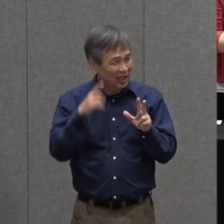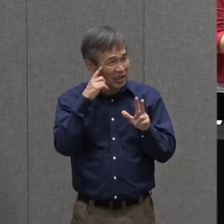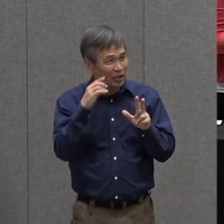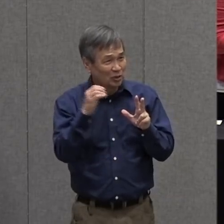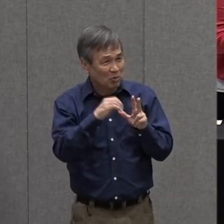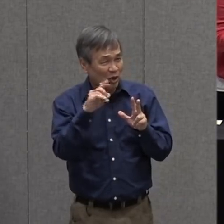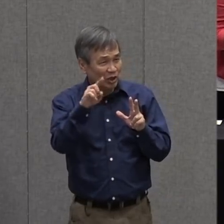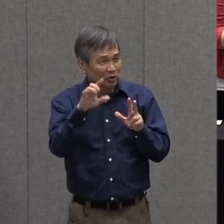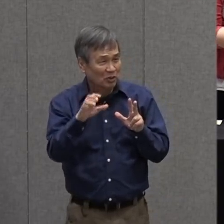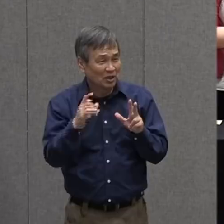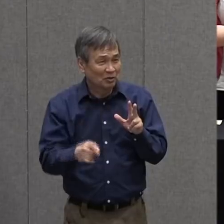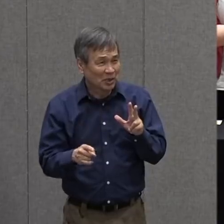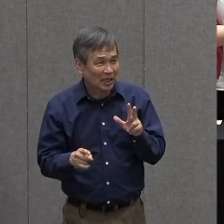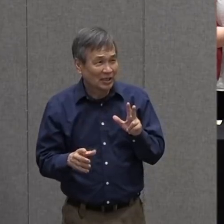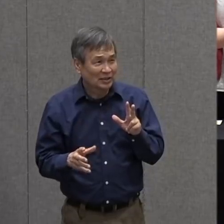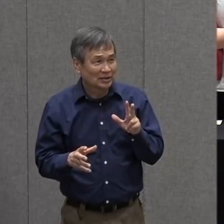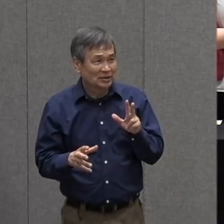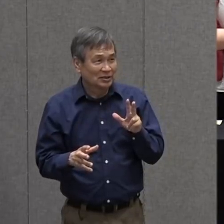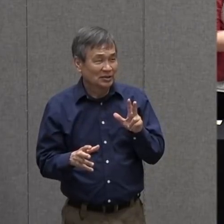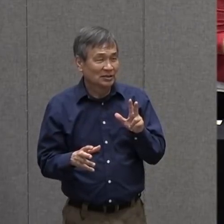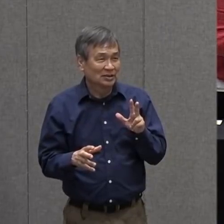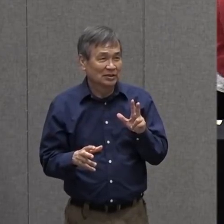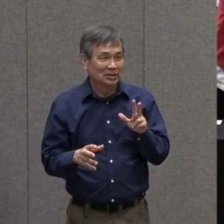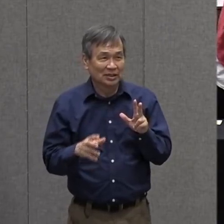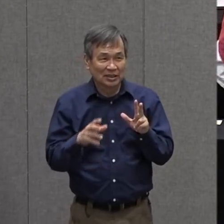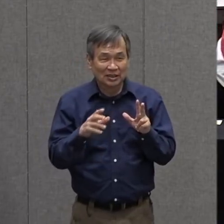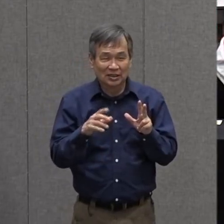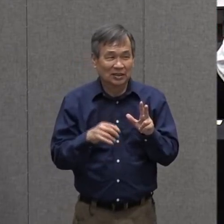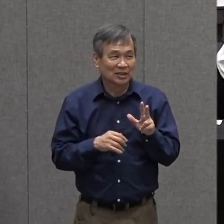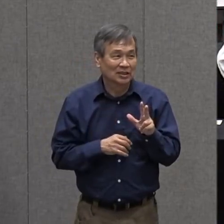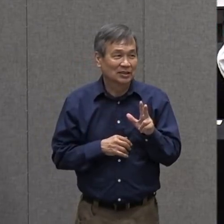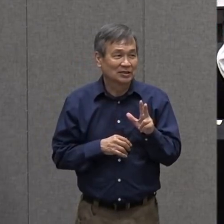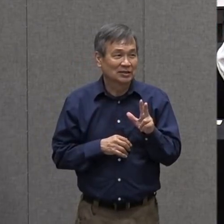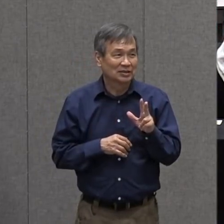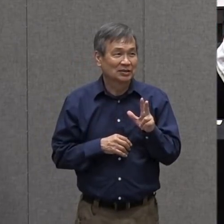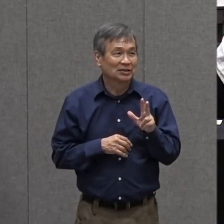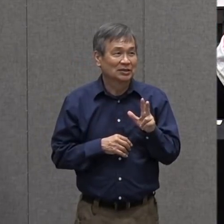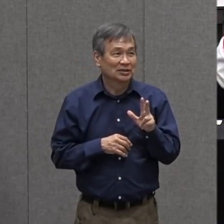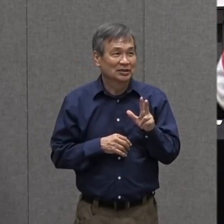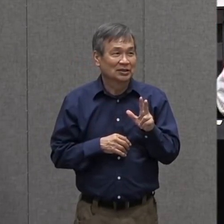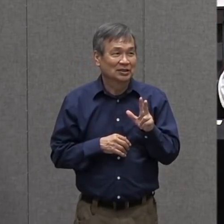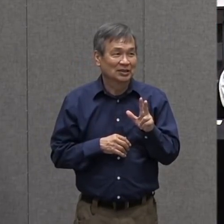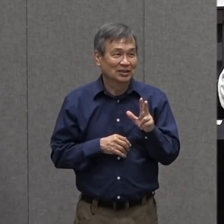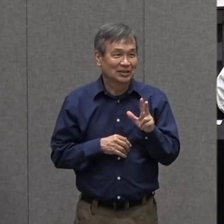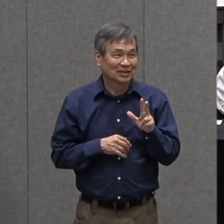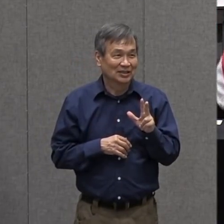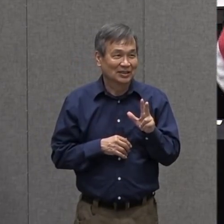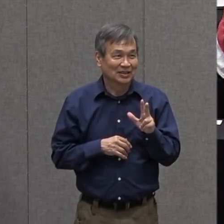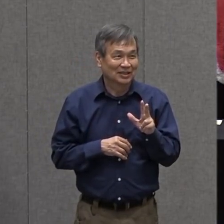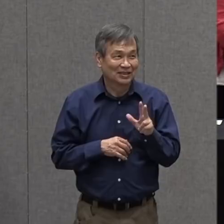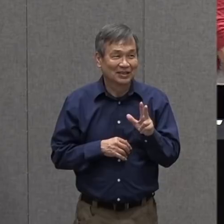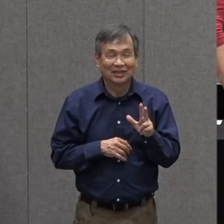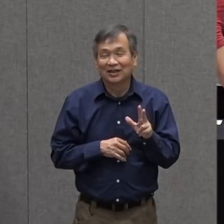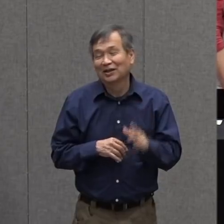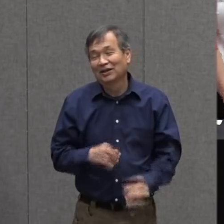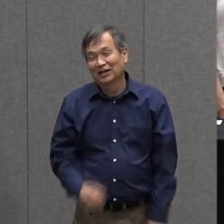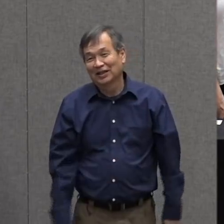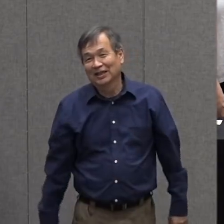but it's not necessary to get exactly on 100. So, no, I got a one, I'm still at 92.